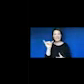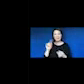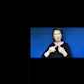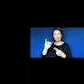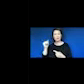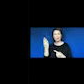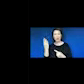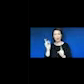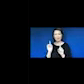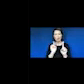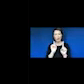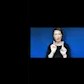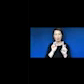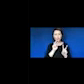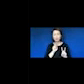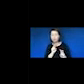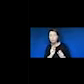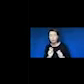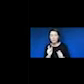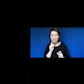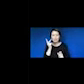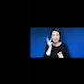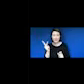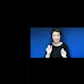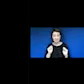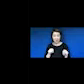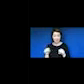idea of whether this could be a potential fit for them employment wise.